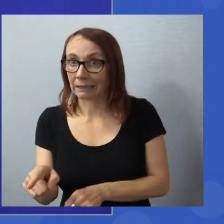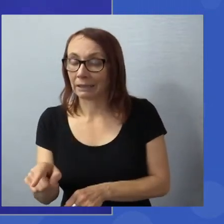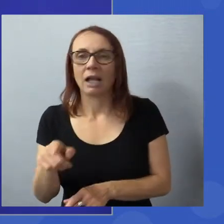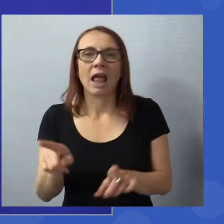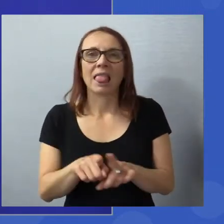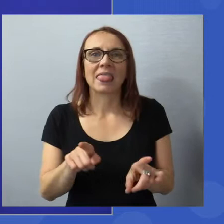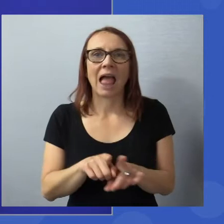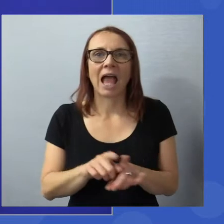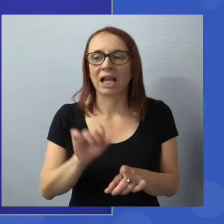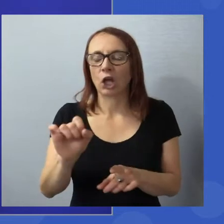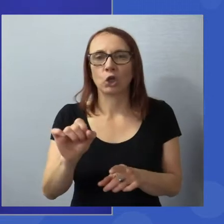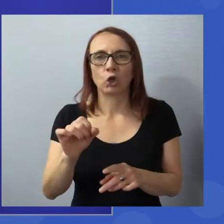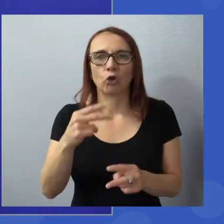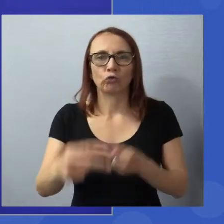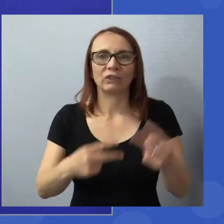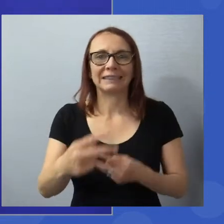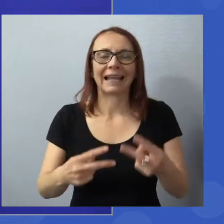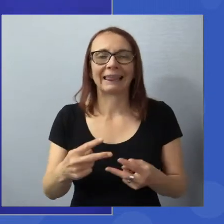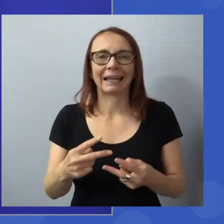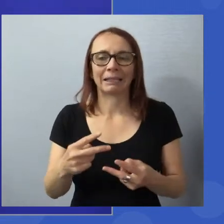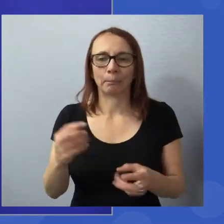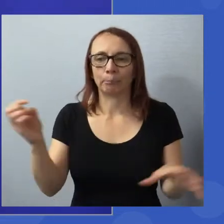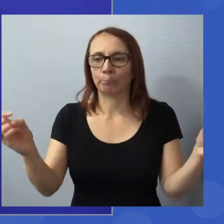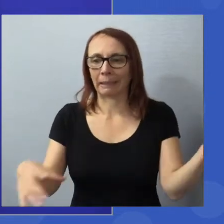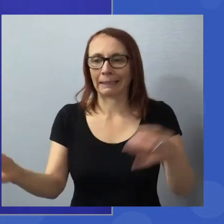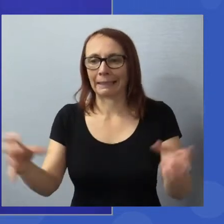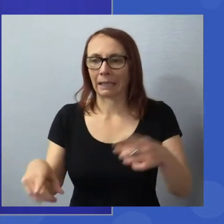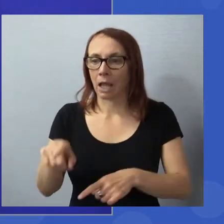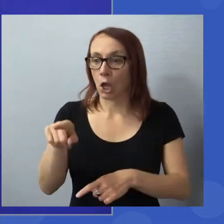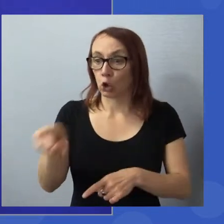you know this is what allowed Jimi's done this is what he's done some of the